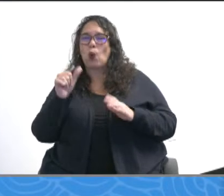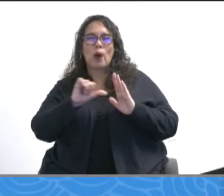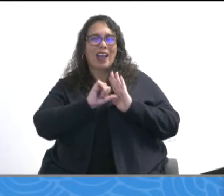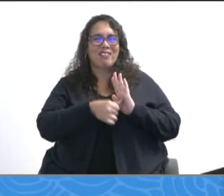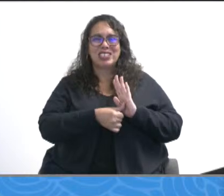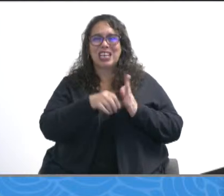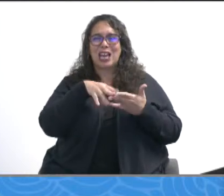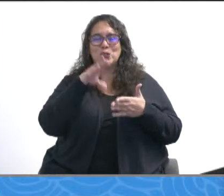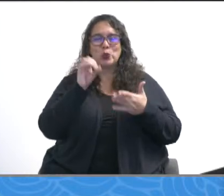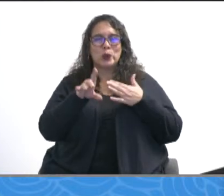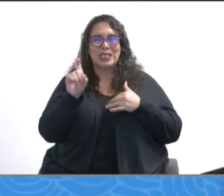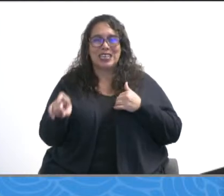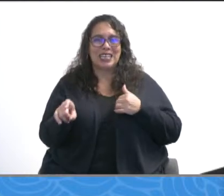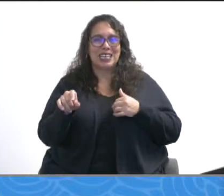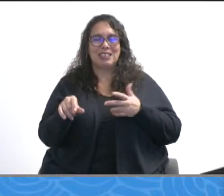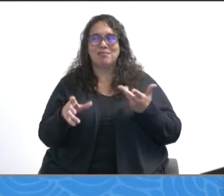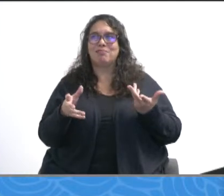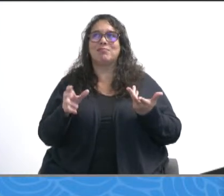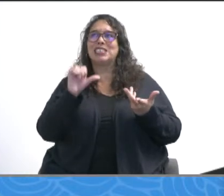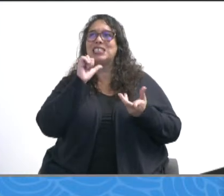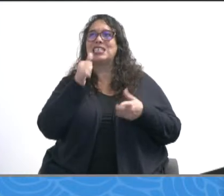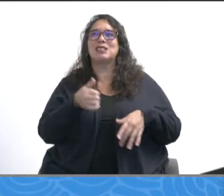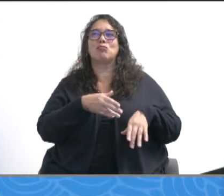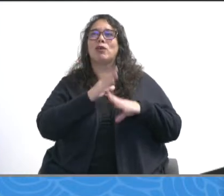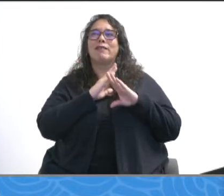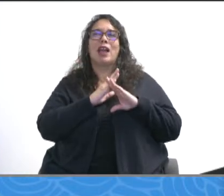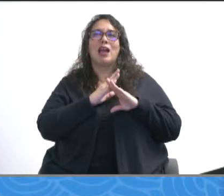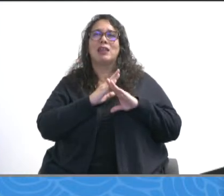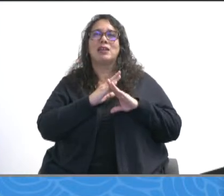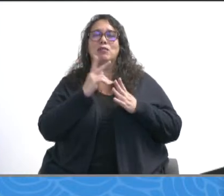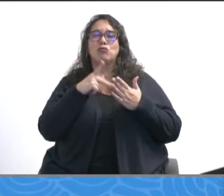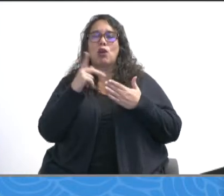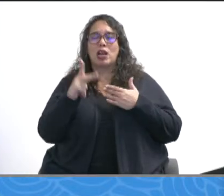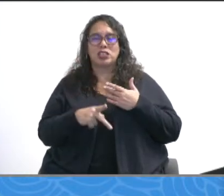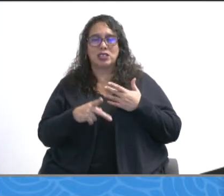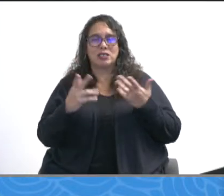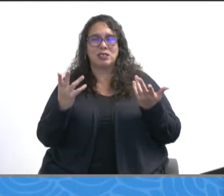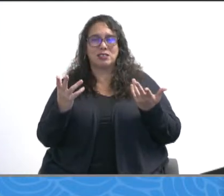and may not prevent standalone projects that are unsustainable.